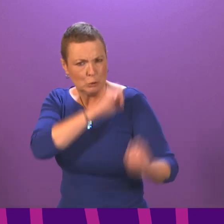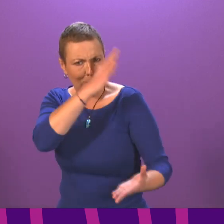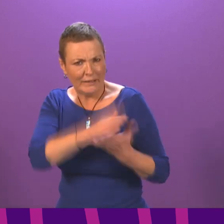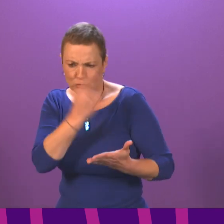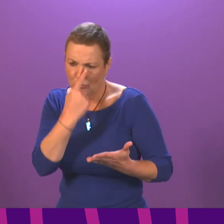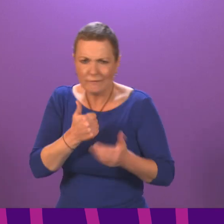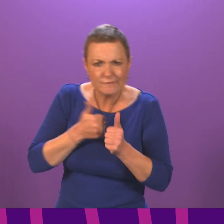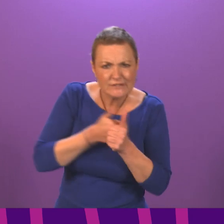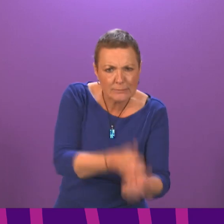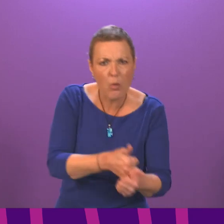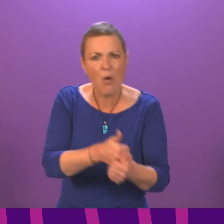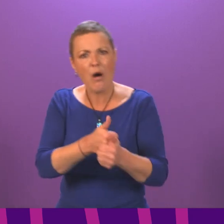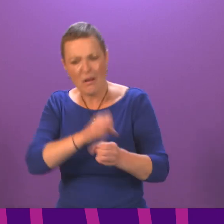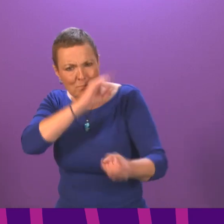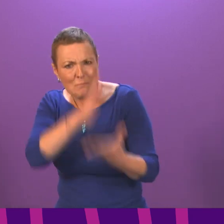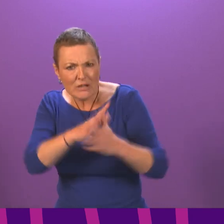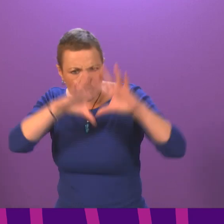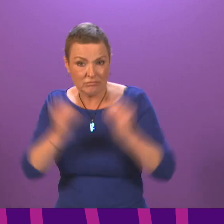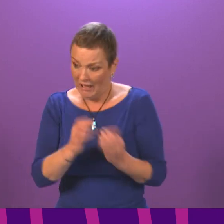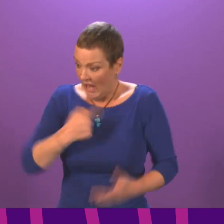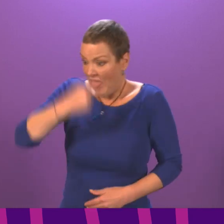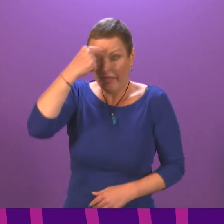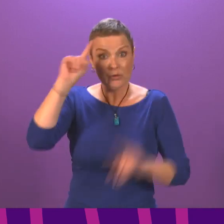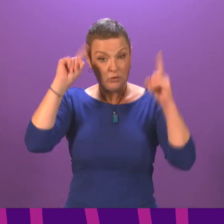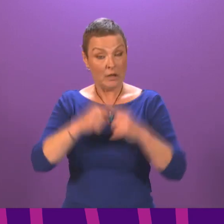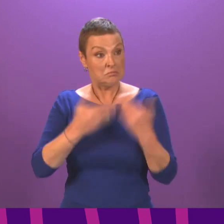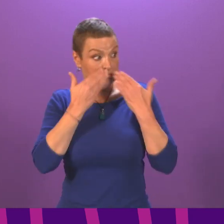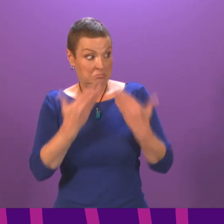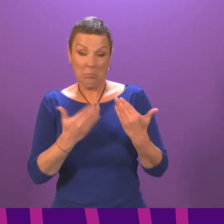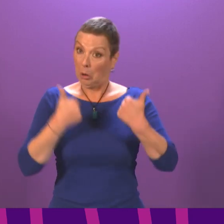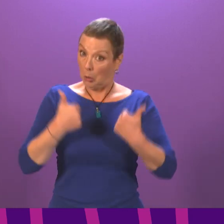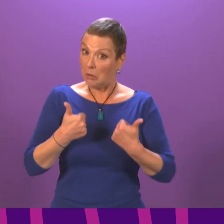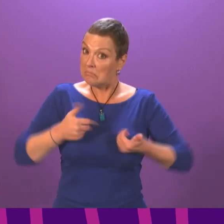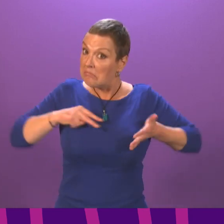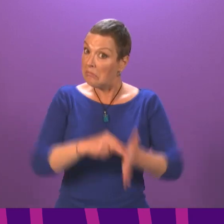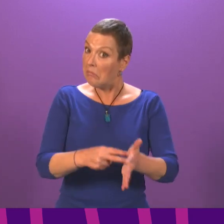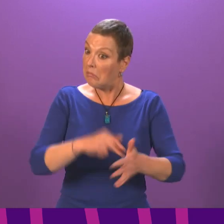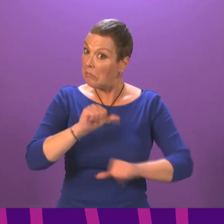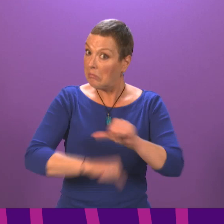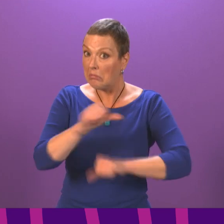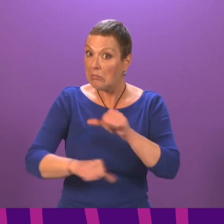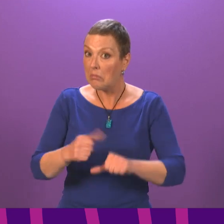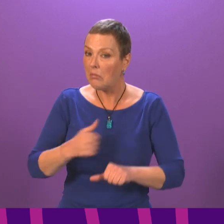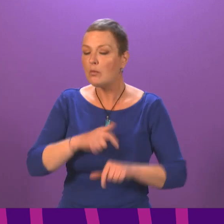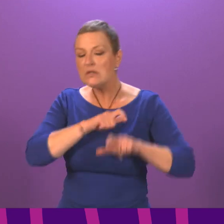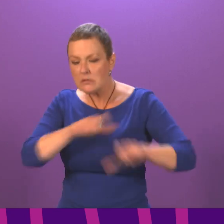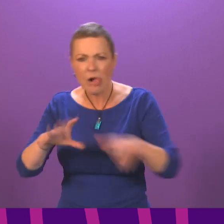in that situation are catered for. In general, they have put in place good arrangements in that regard, and we continue to liaise with them.